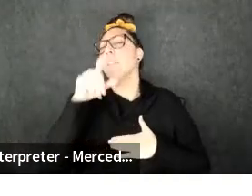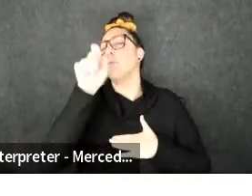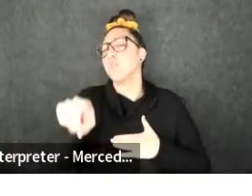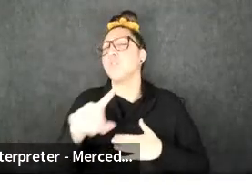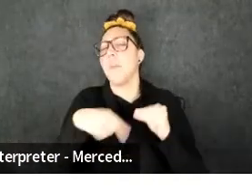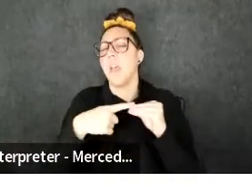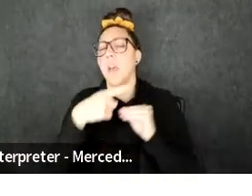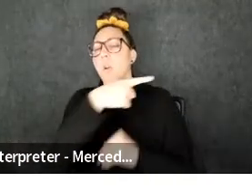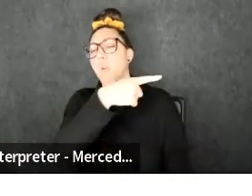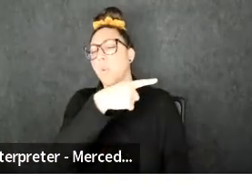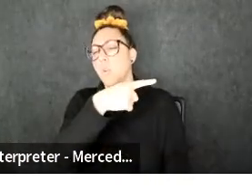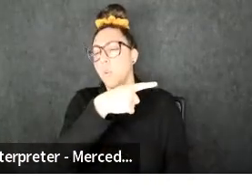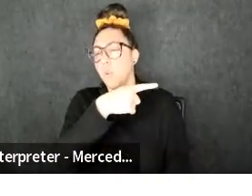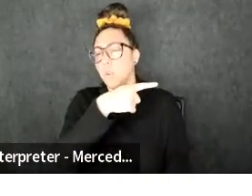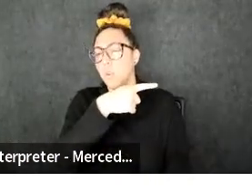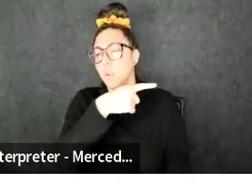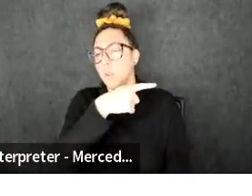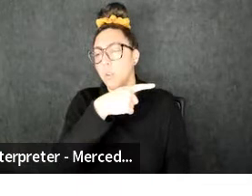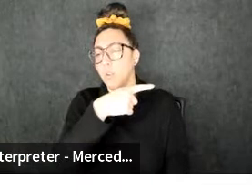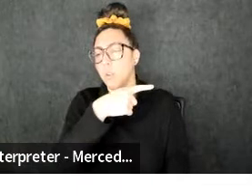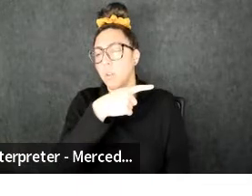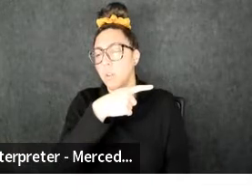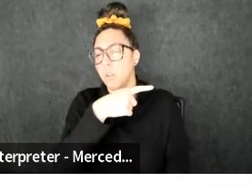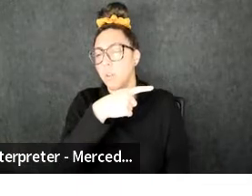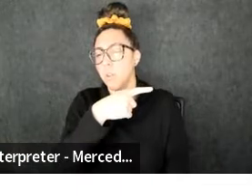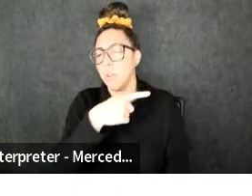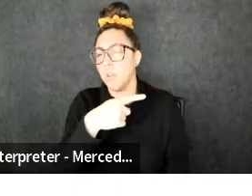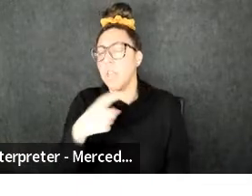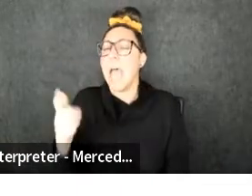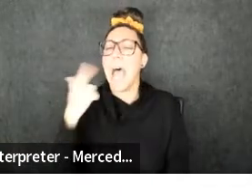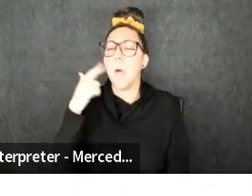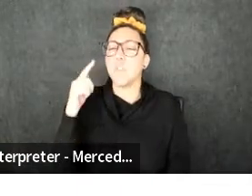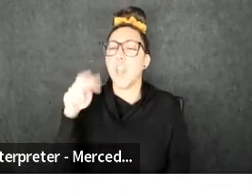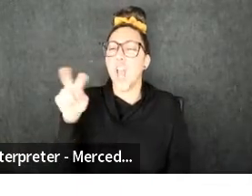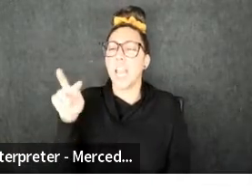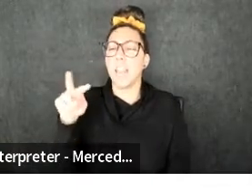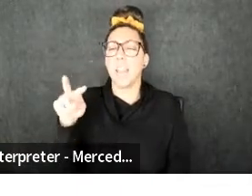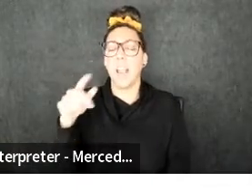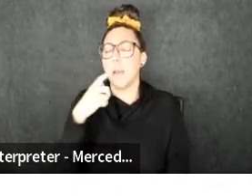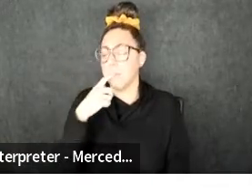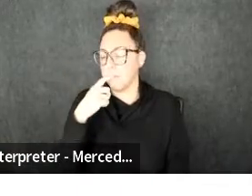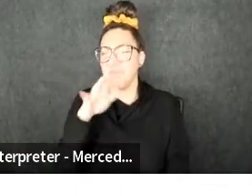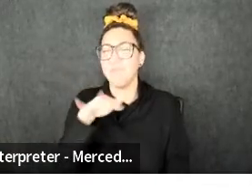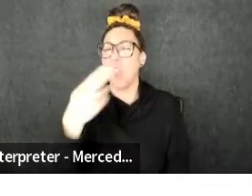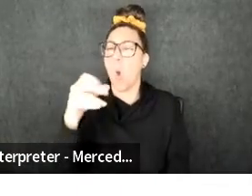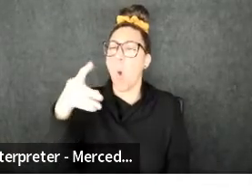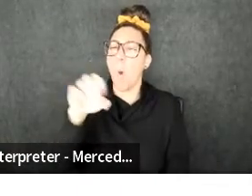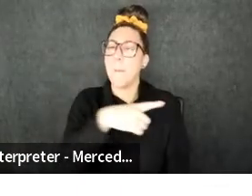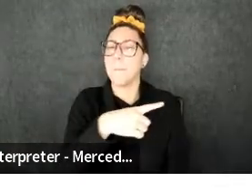You know, ask I was looking in over this, the hopes that the debris that you were talking about